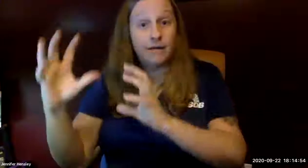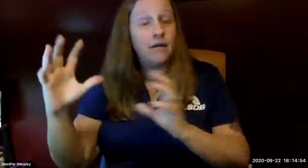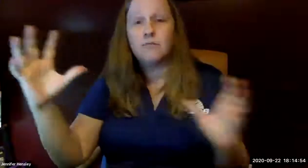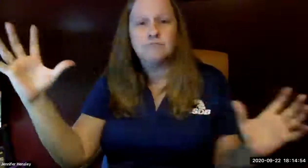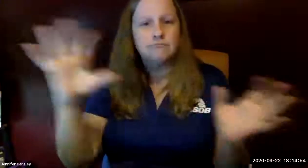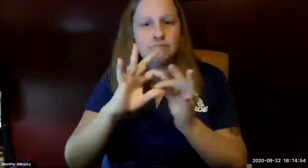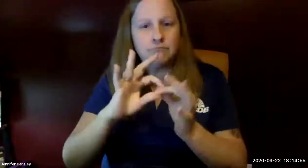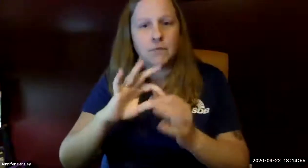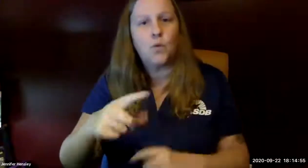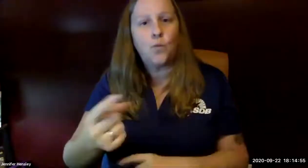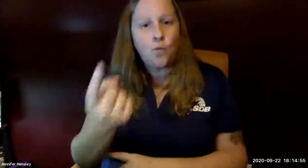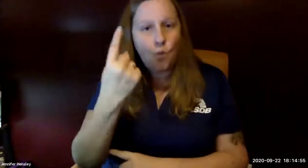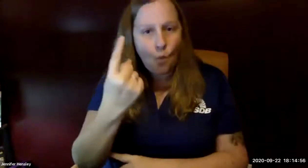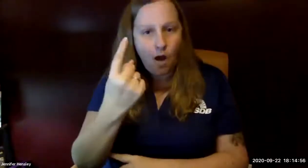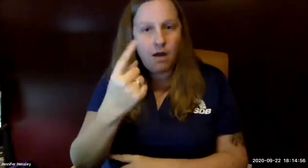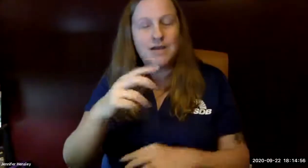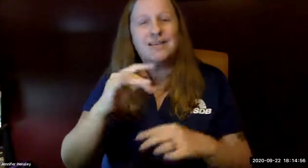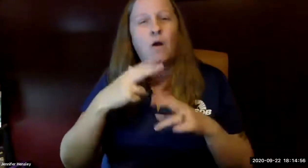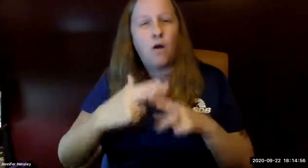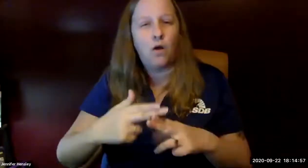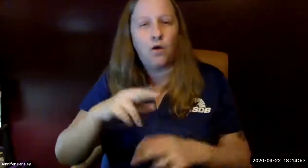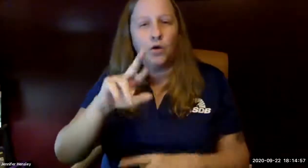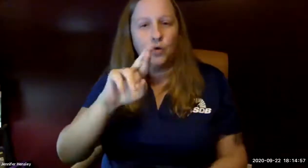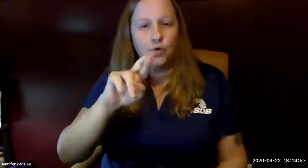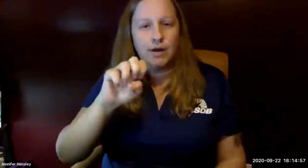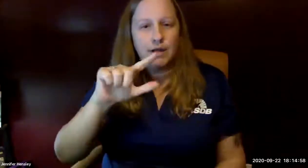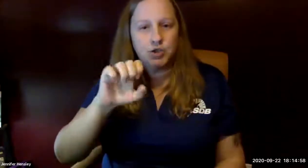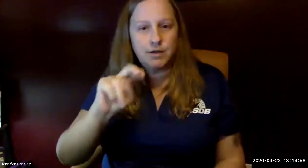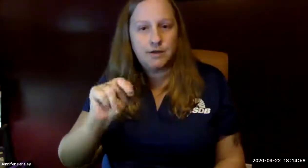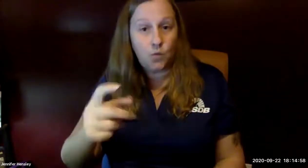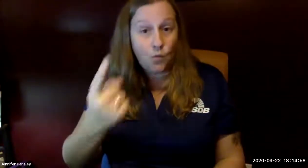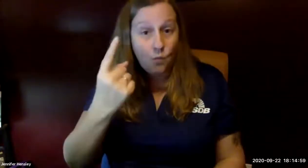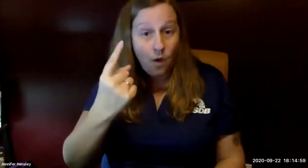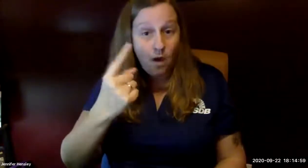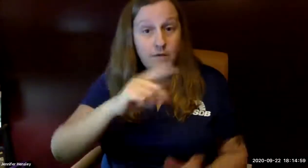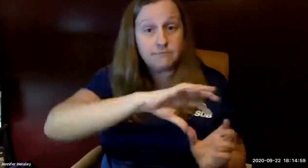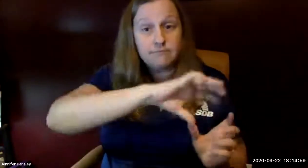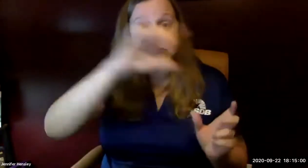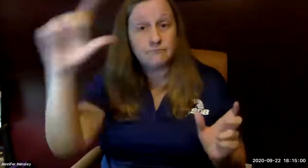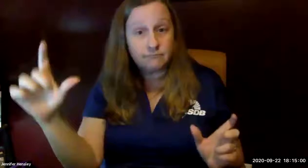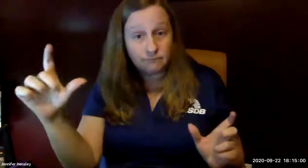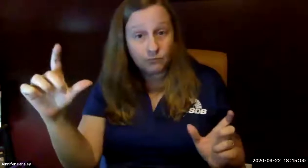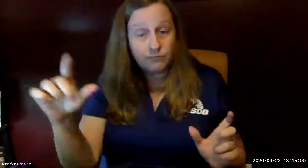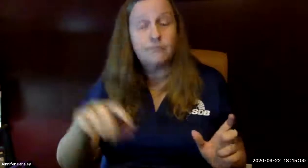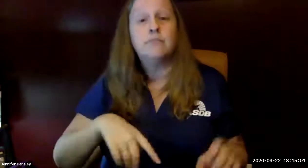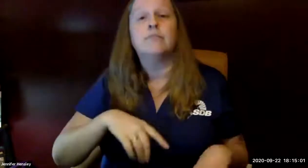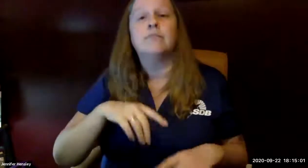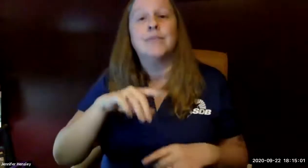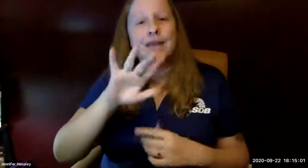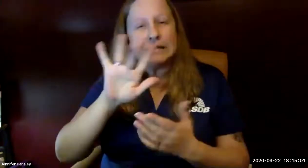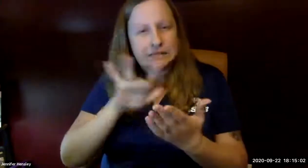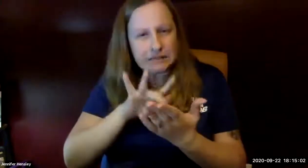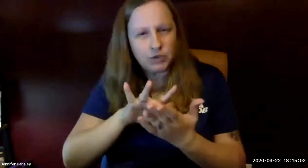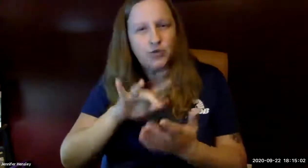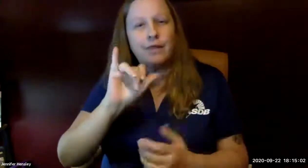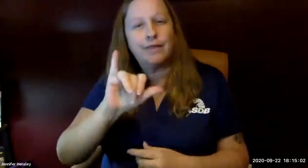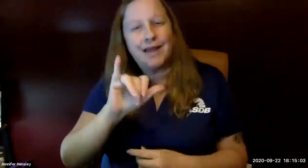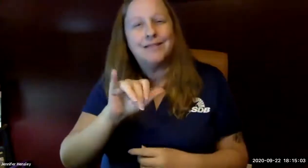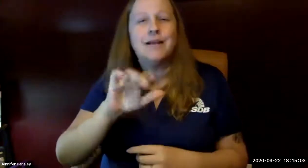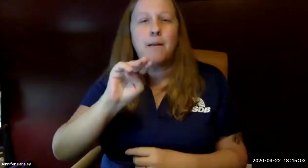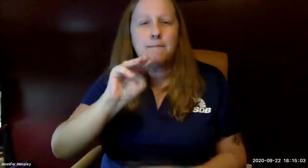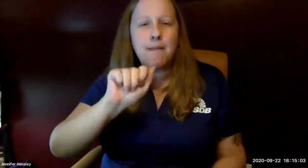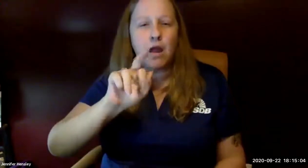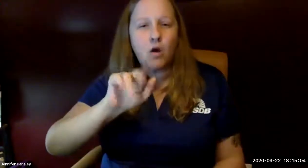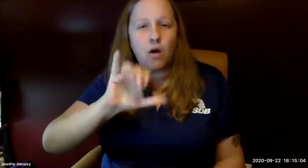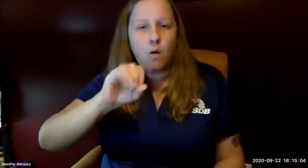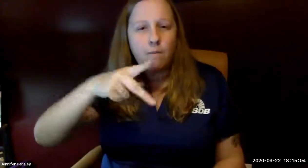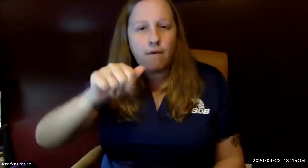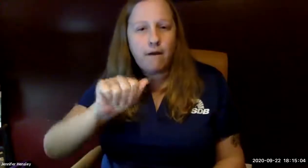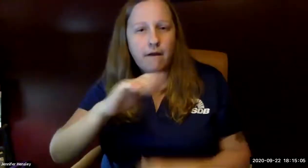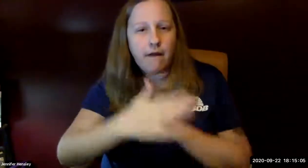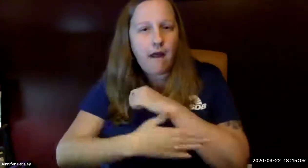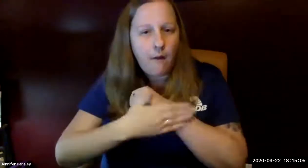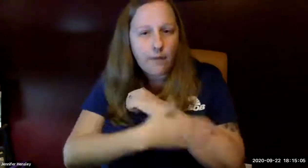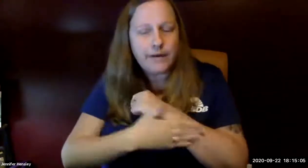regions have combined into